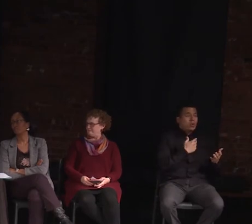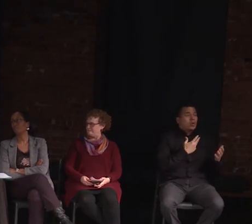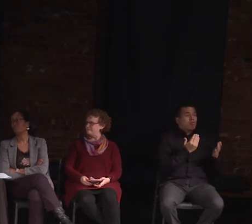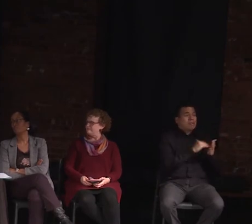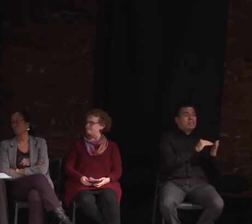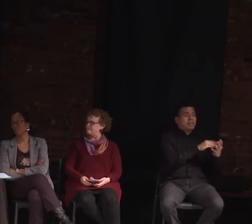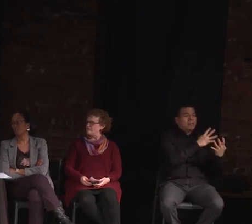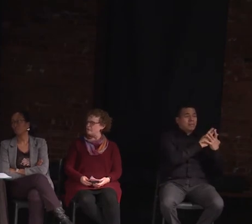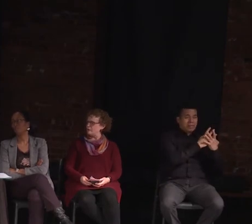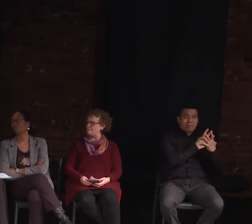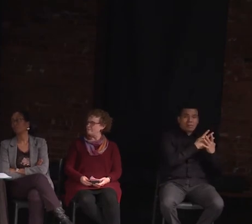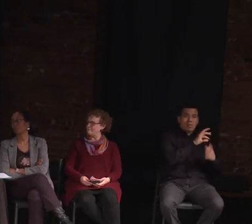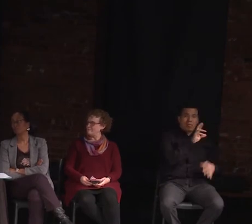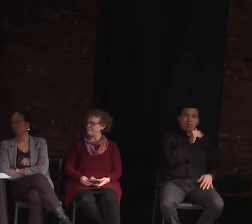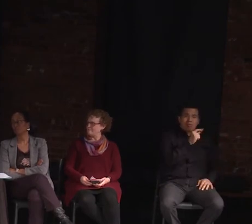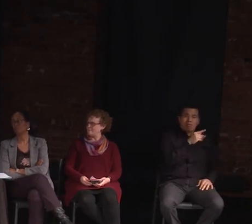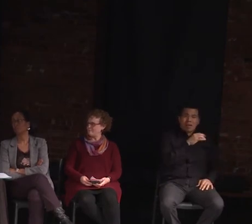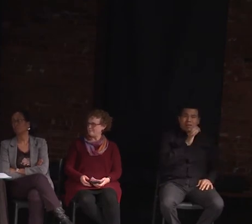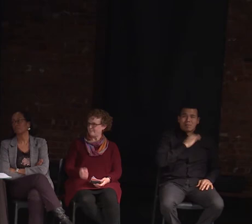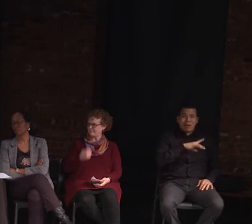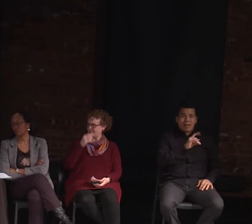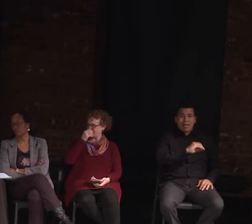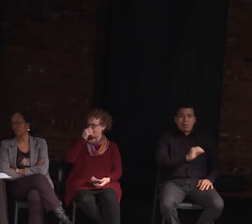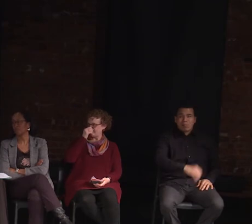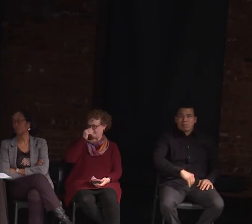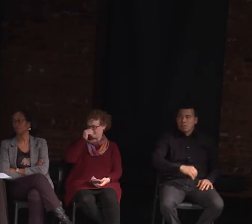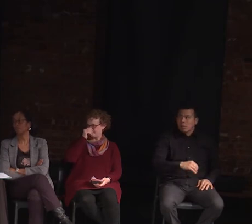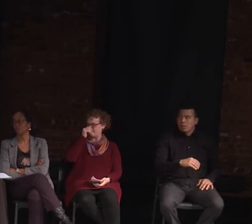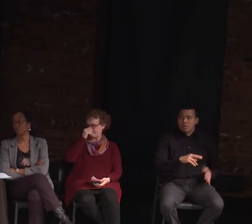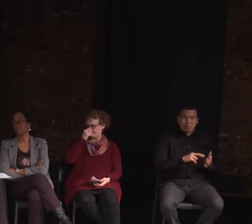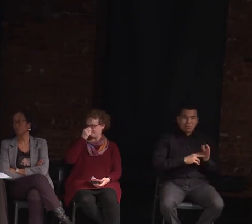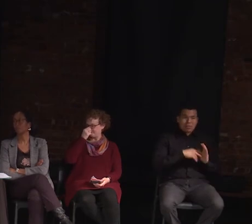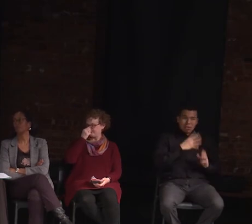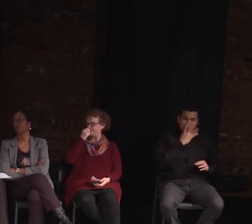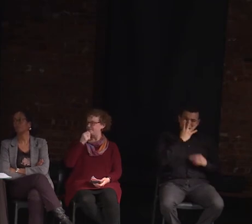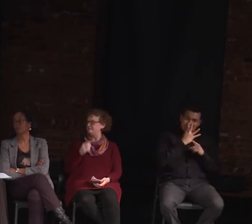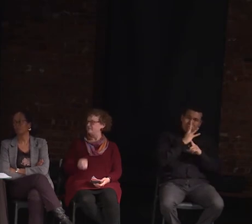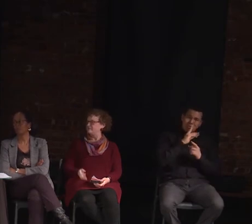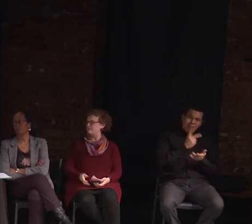That means basically incarceration fails most of the time.